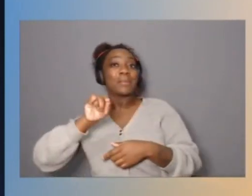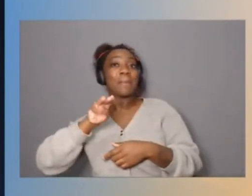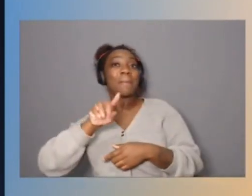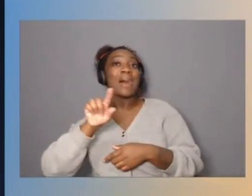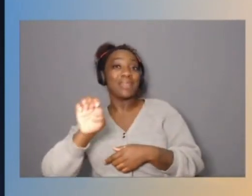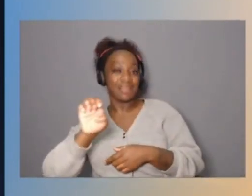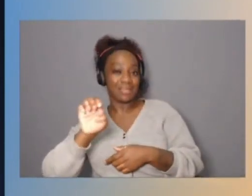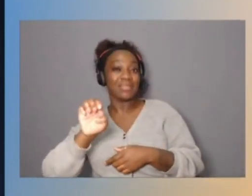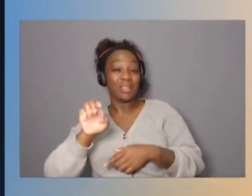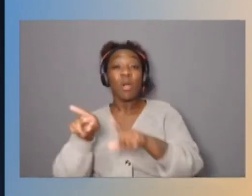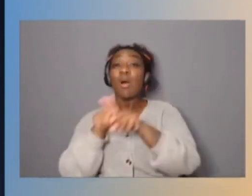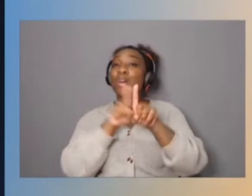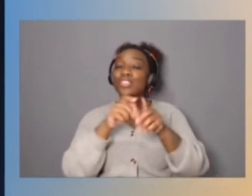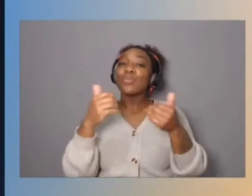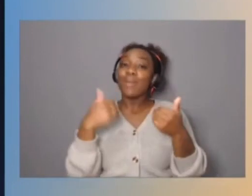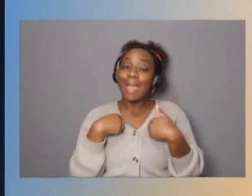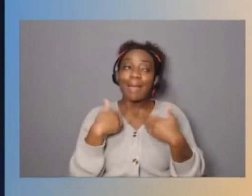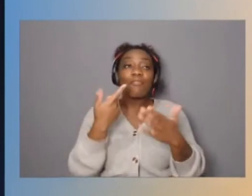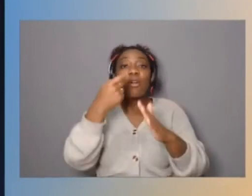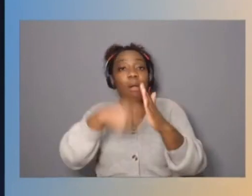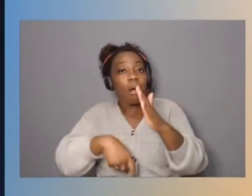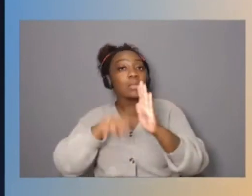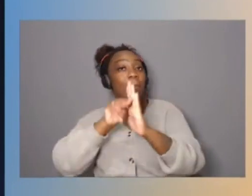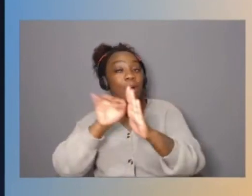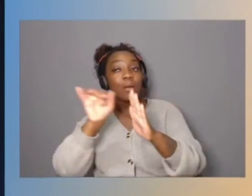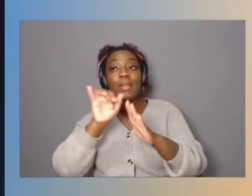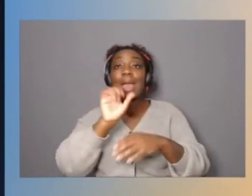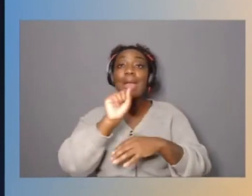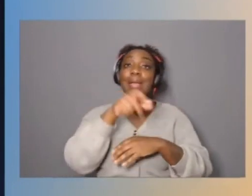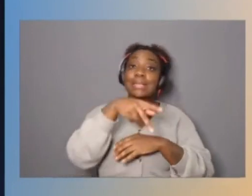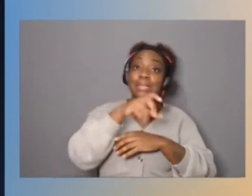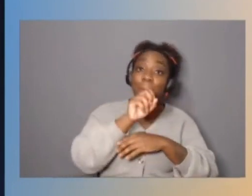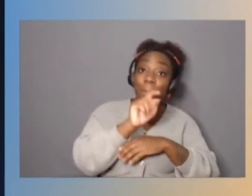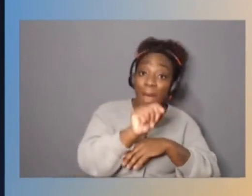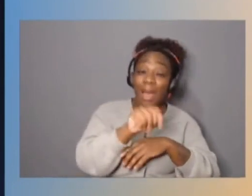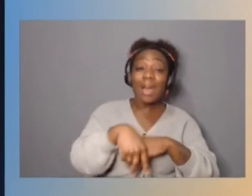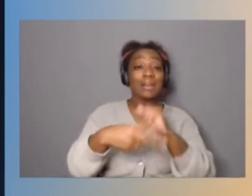like spot and savings plans to optimize your cost on AWS.